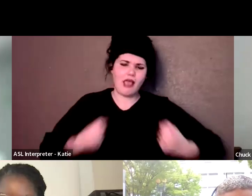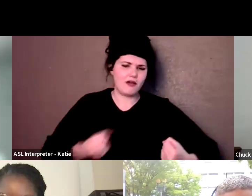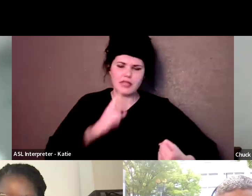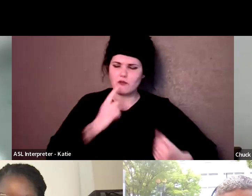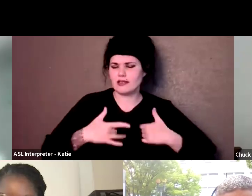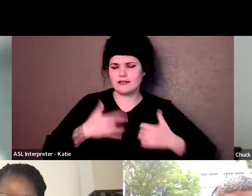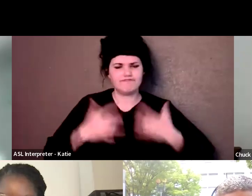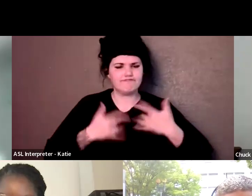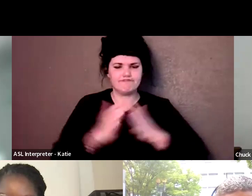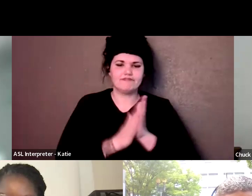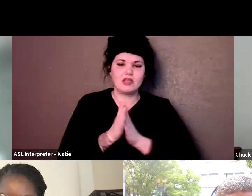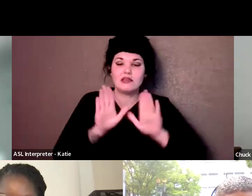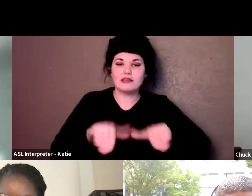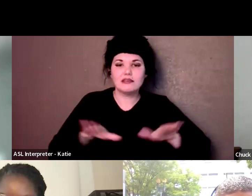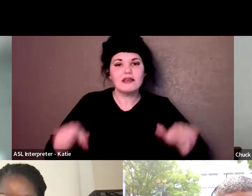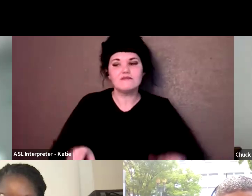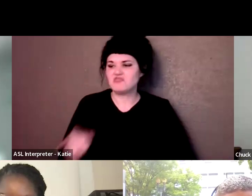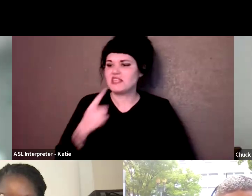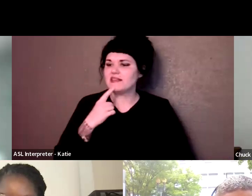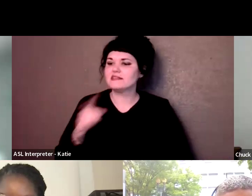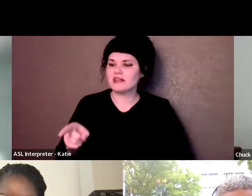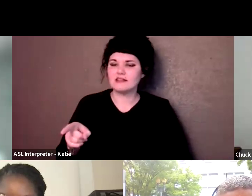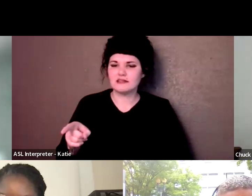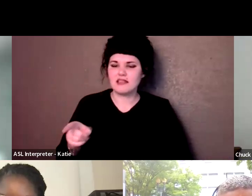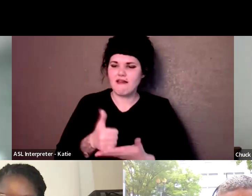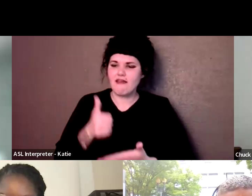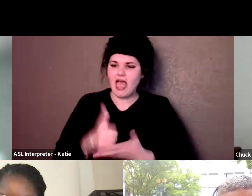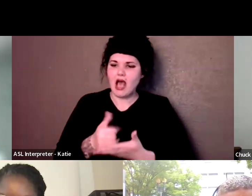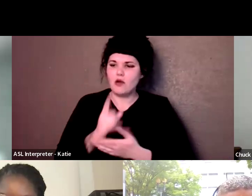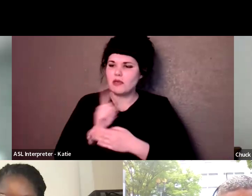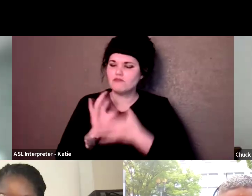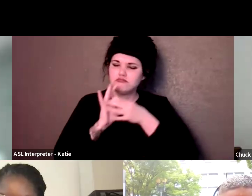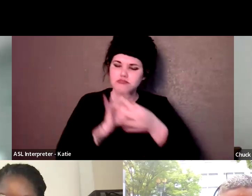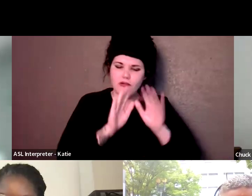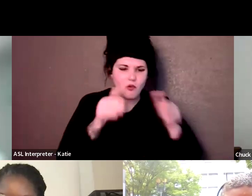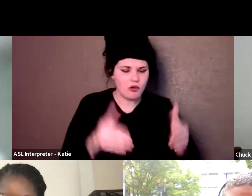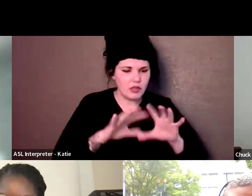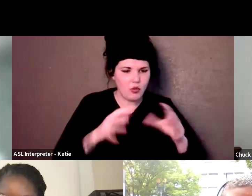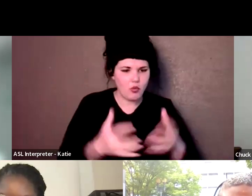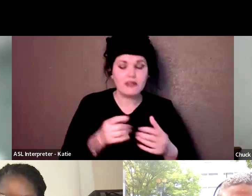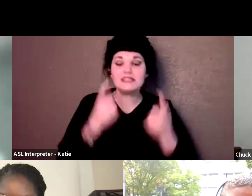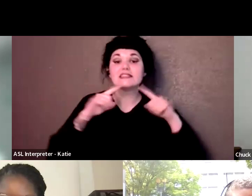with helping to tether him to the this world. He's also a successful musician and poet, who